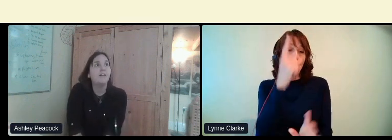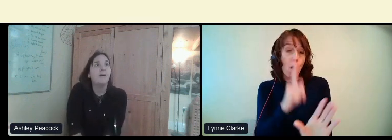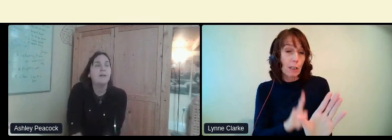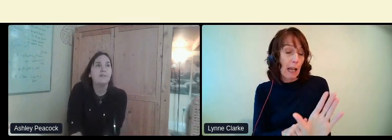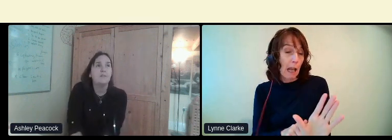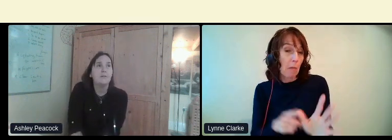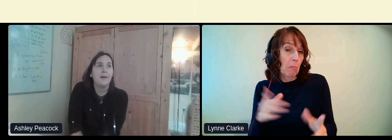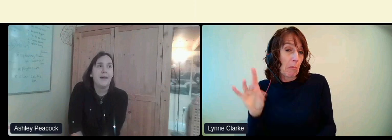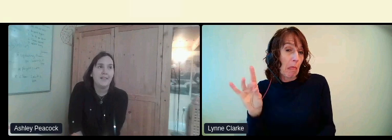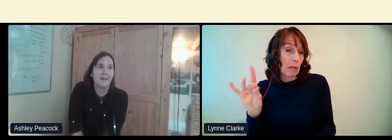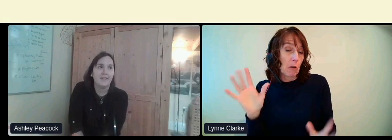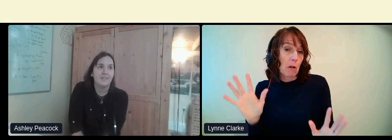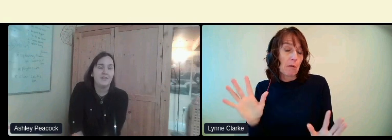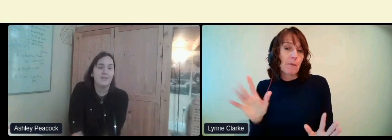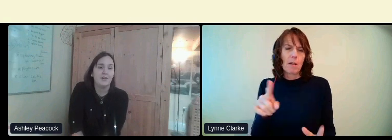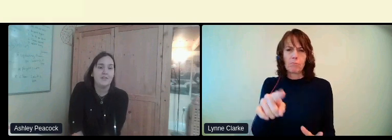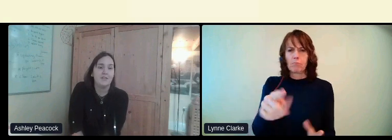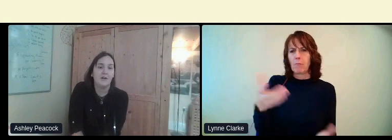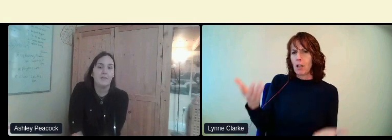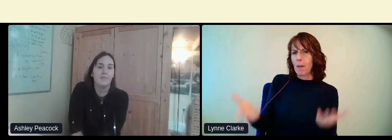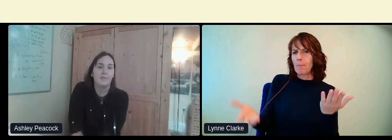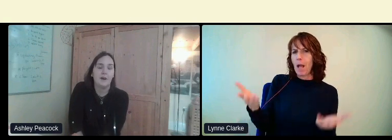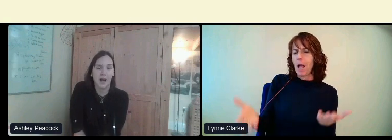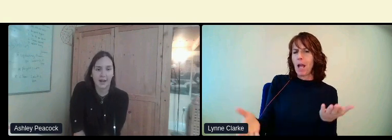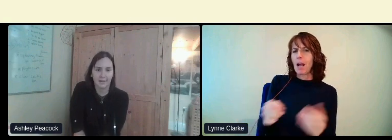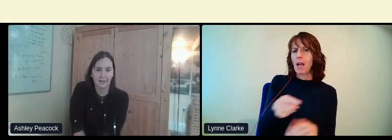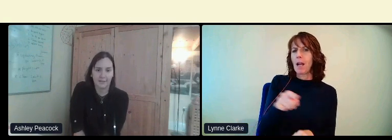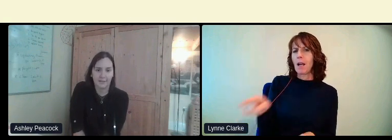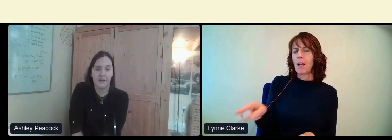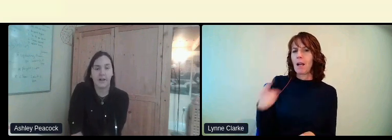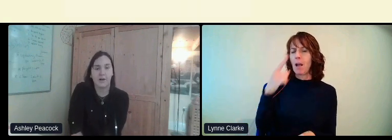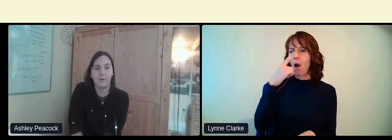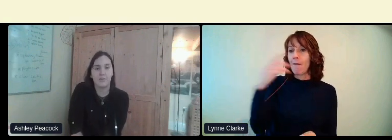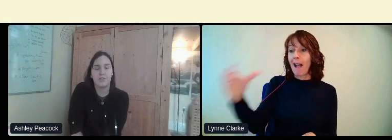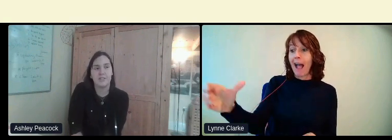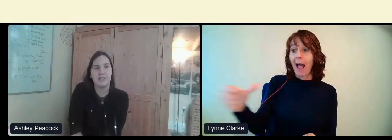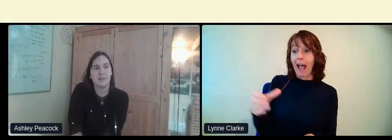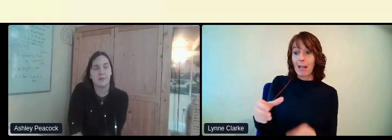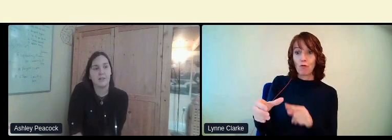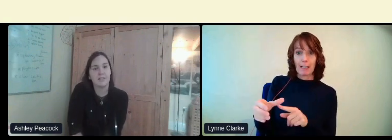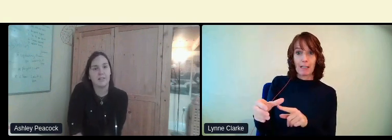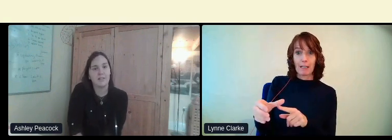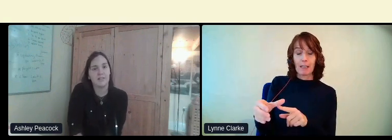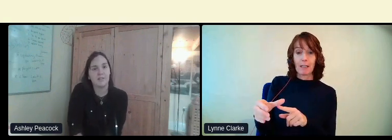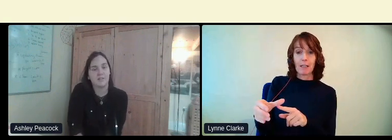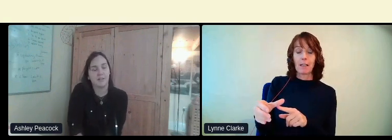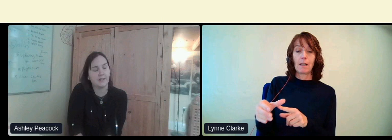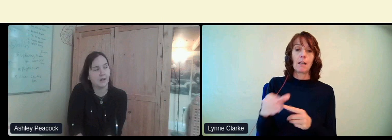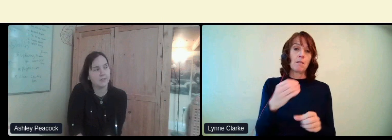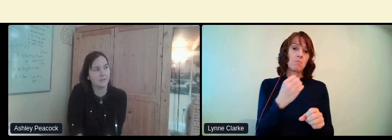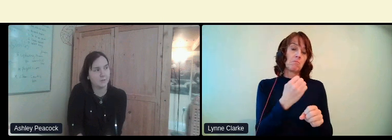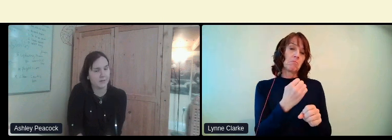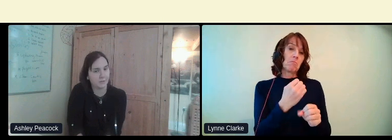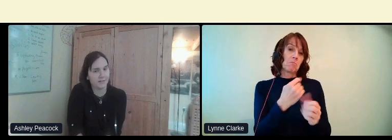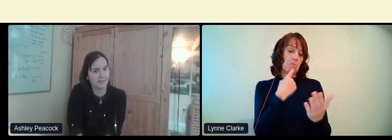Now if you compare that to the cost of hiring, which is according to Glassdoor article in 2020,